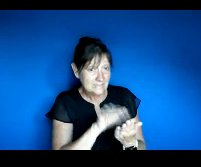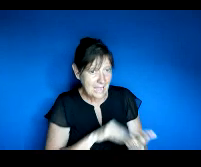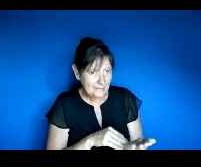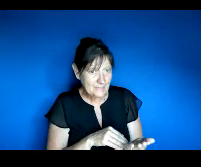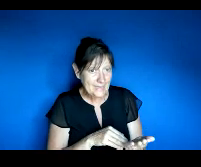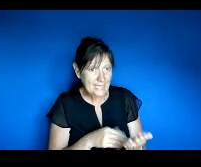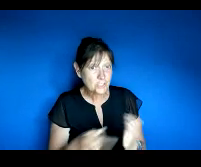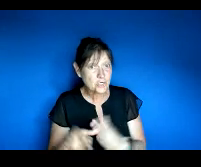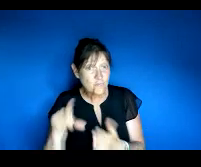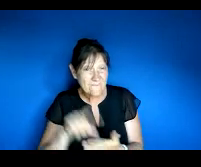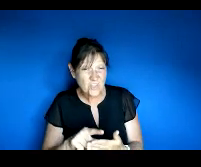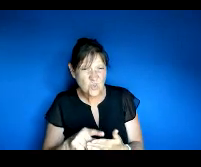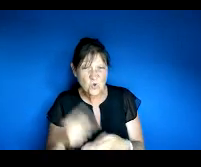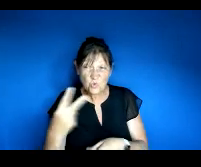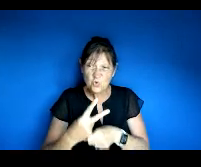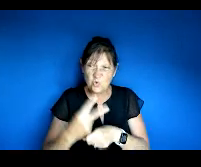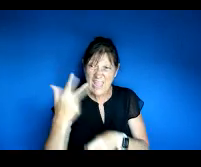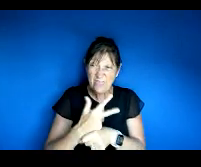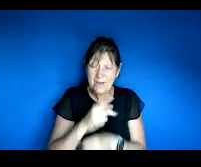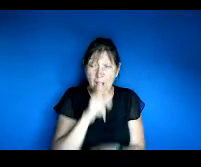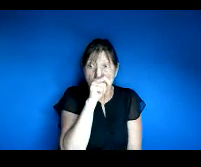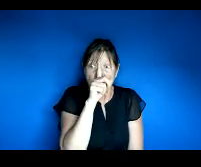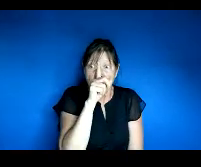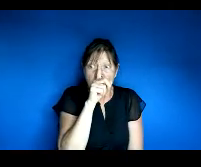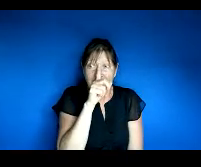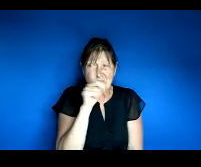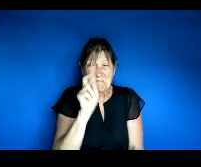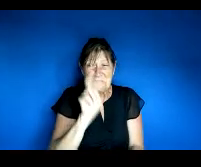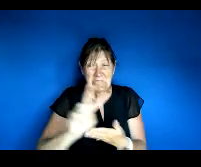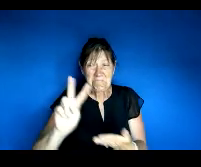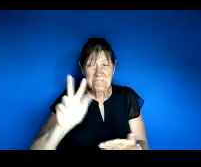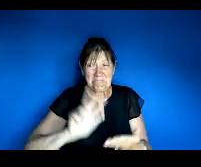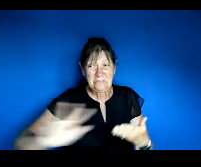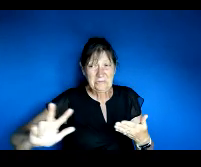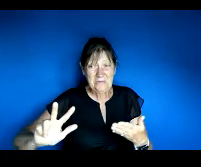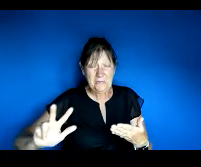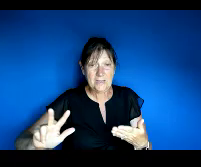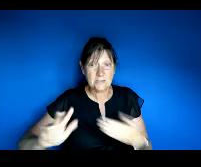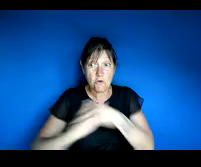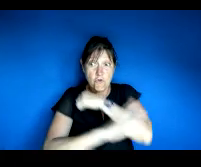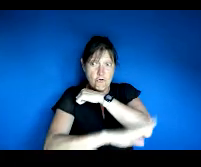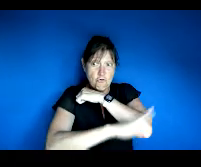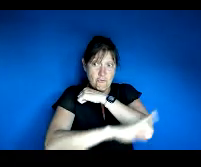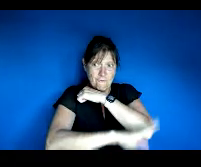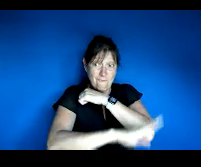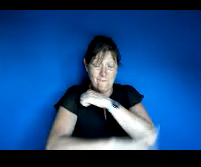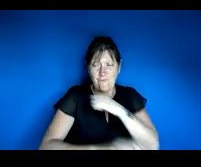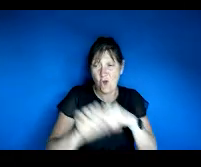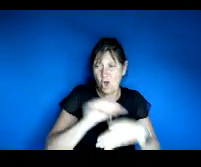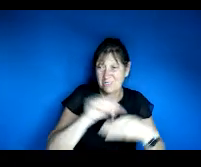That's generally a few weeks at least. And kind of at the beginning of, say, the fall semester, it might be a little bit longer.